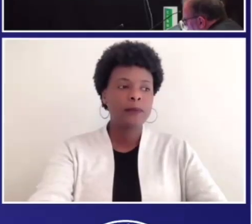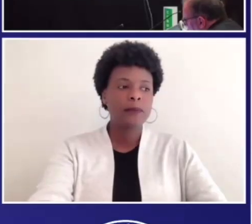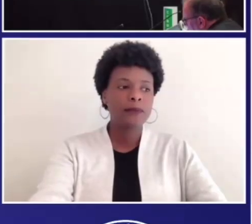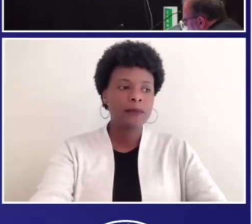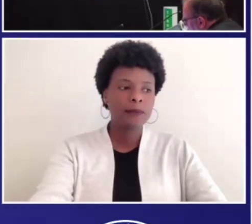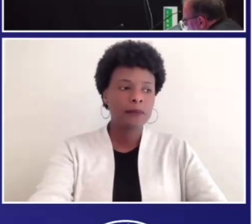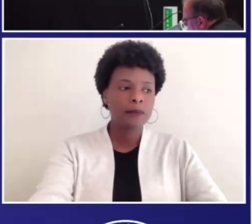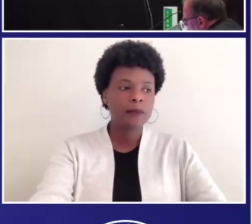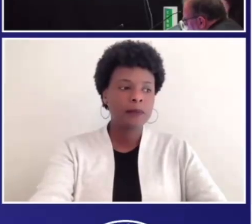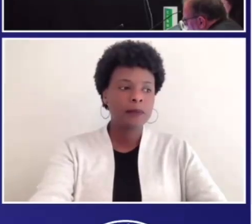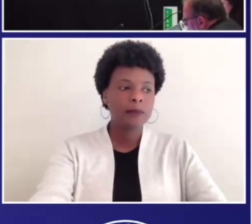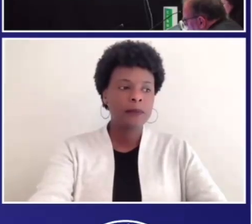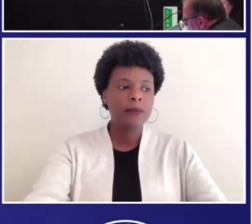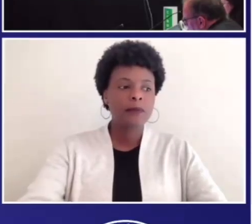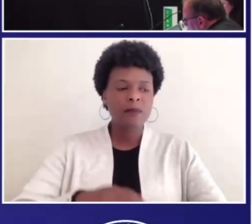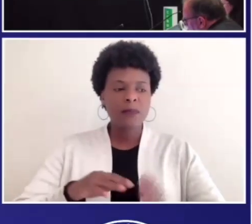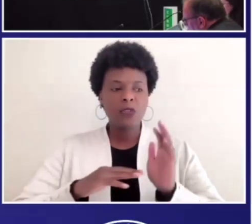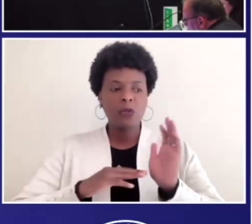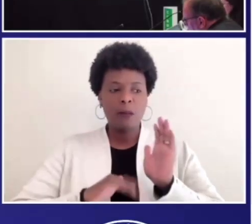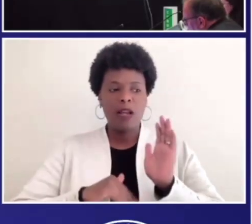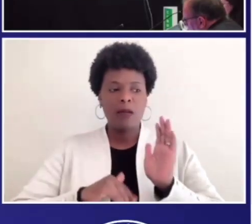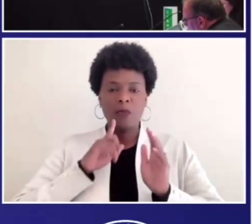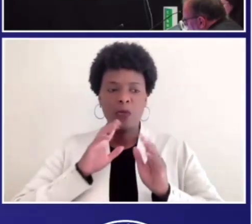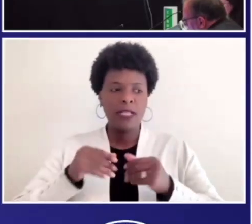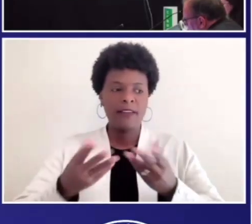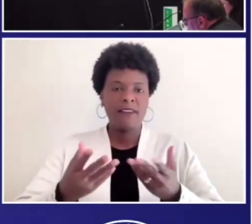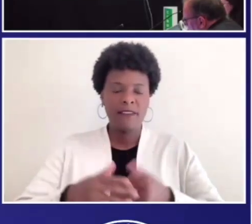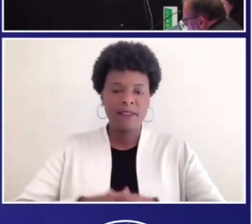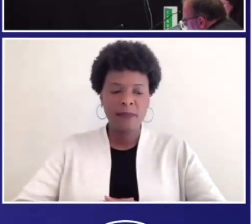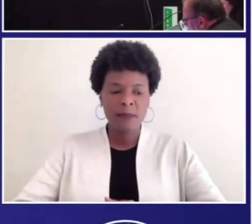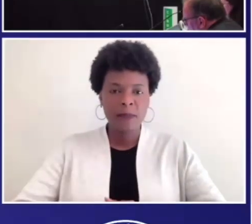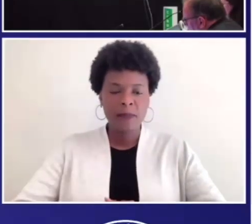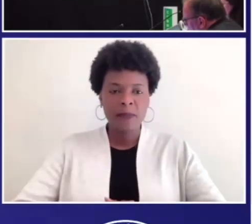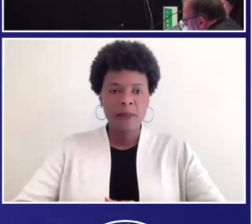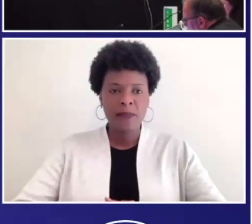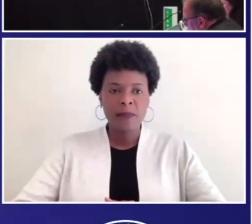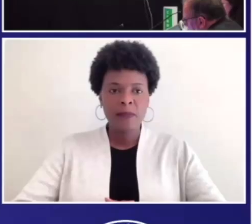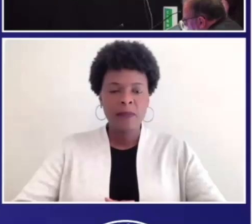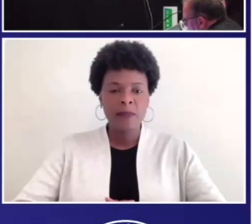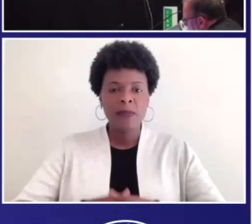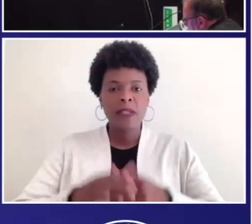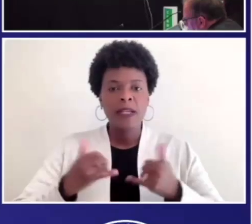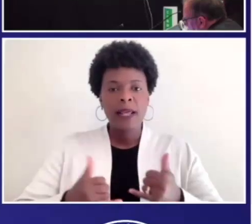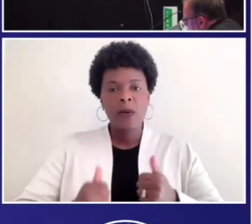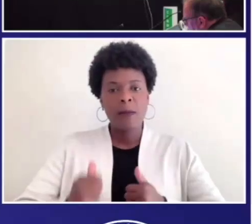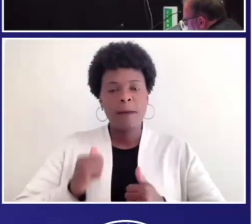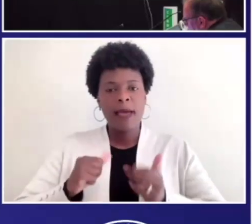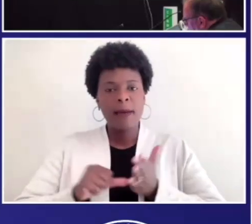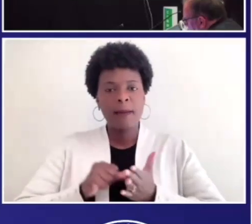. I'll get it to you. And going on to the back page,